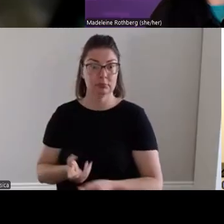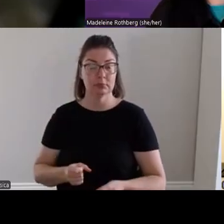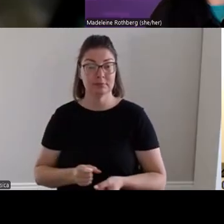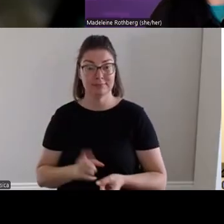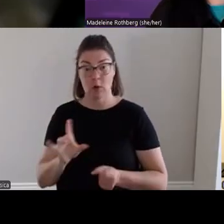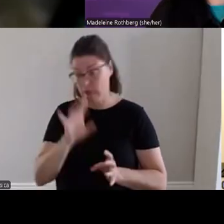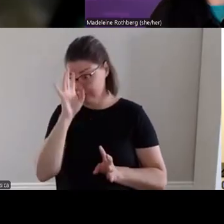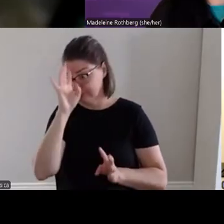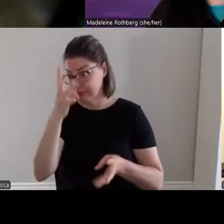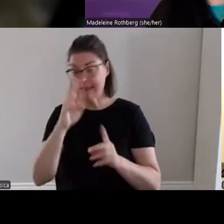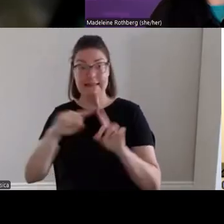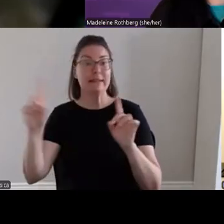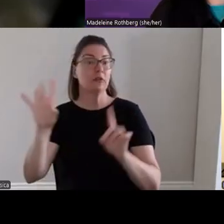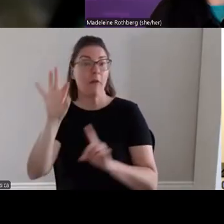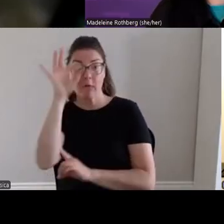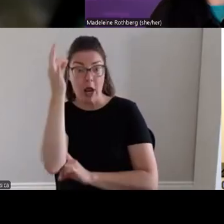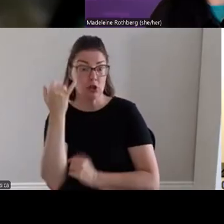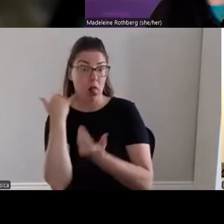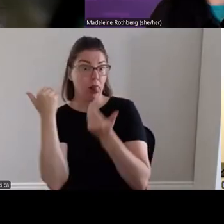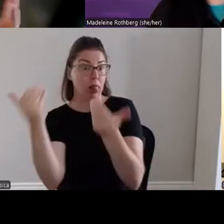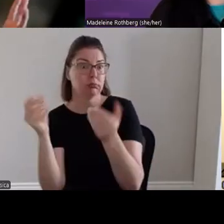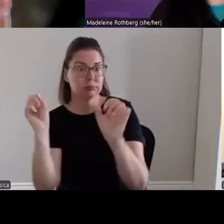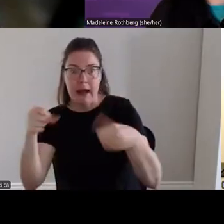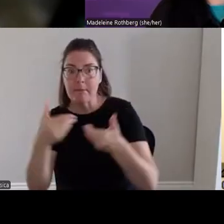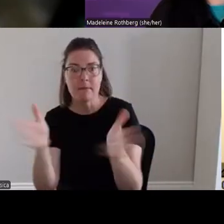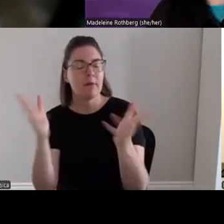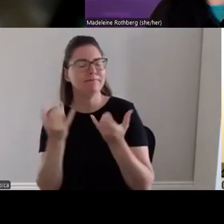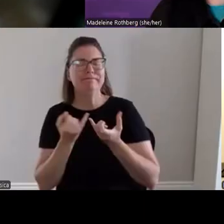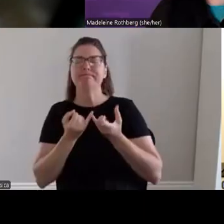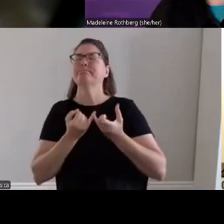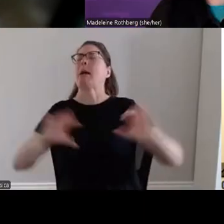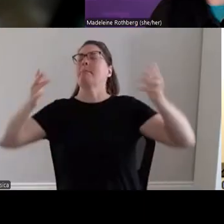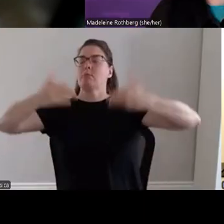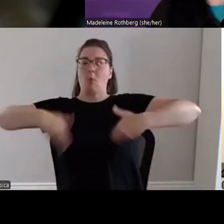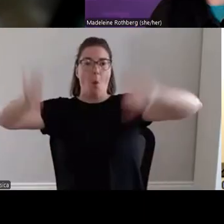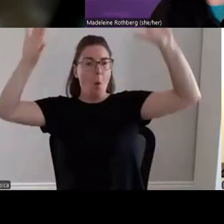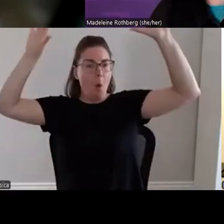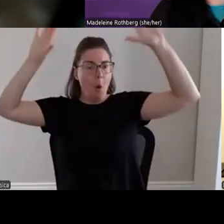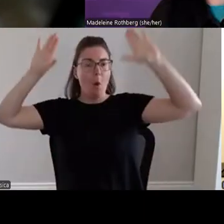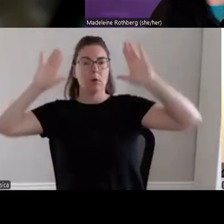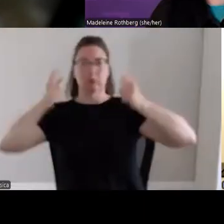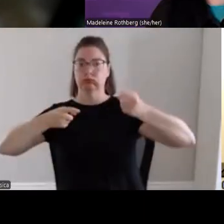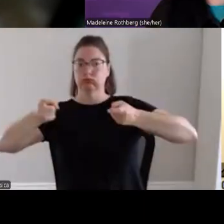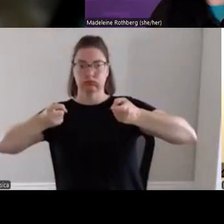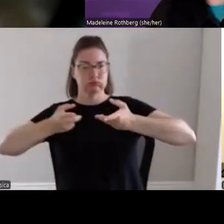different branch version. So we give complete, you know, control over this